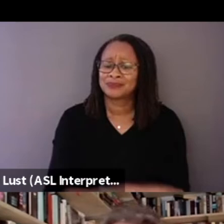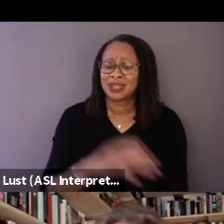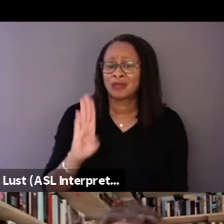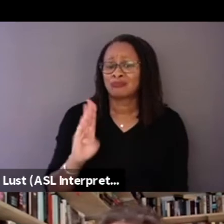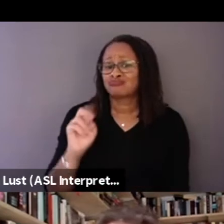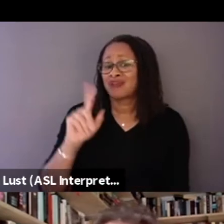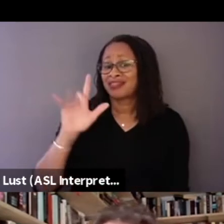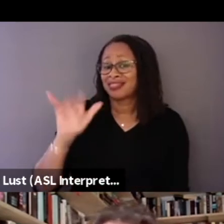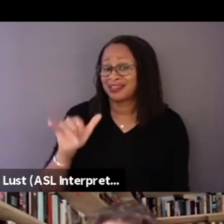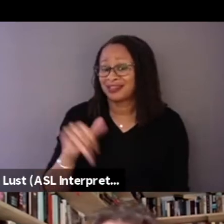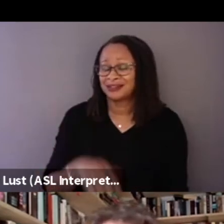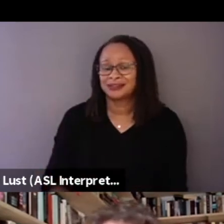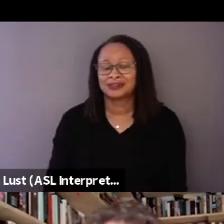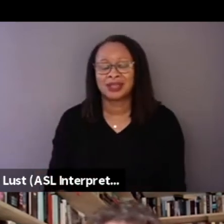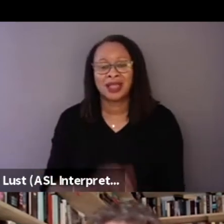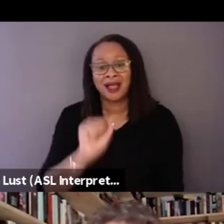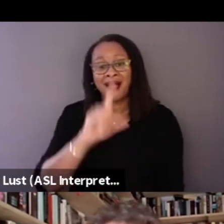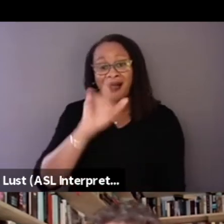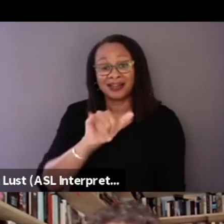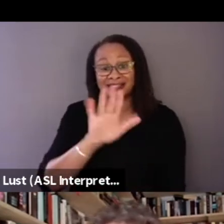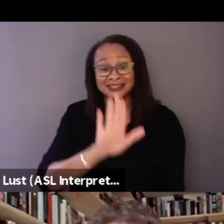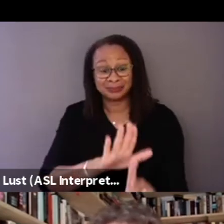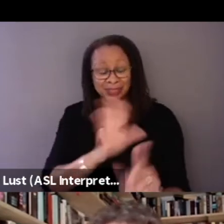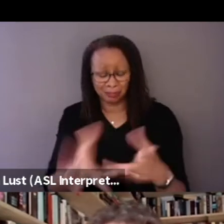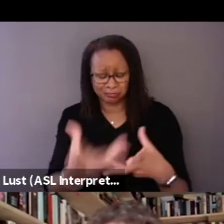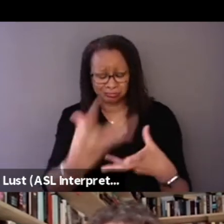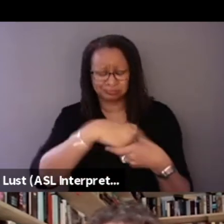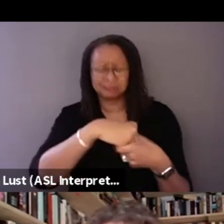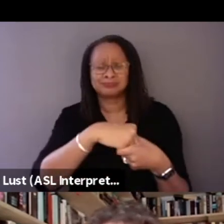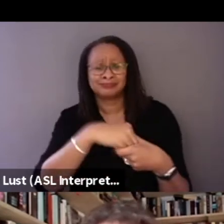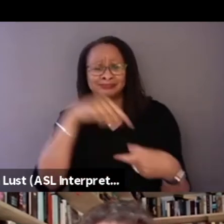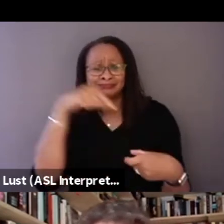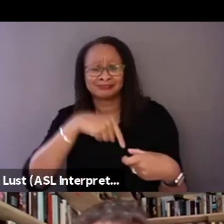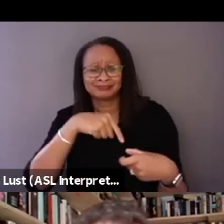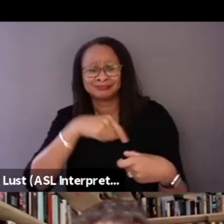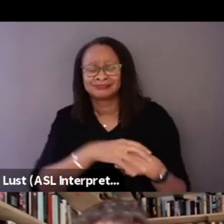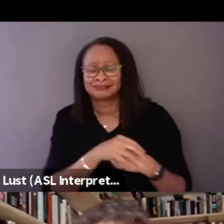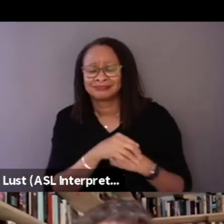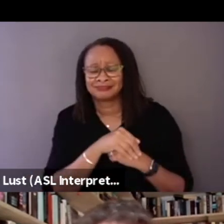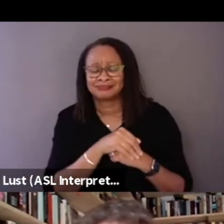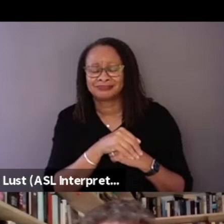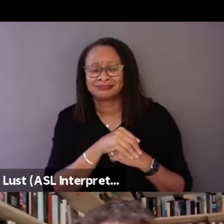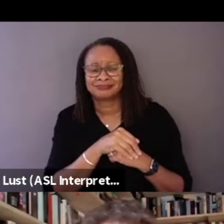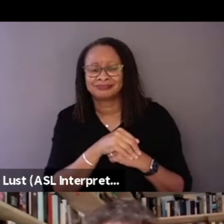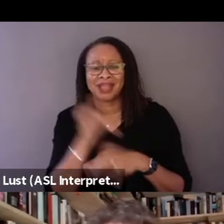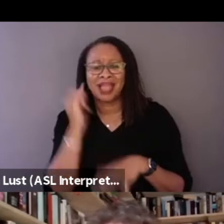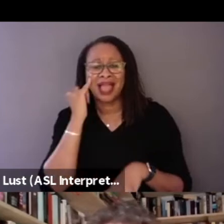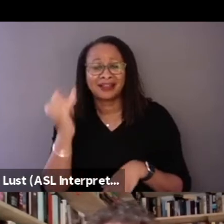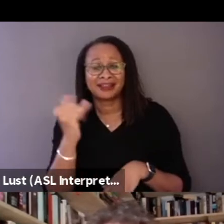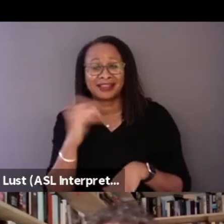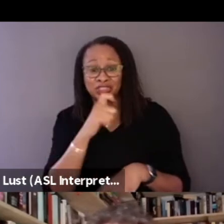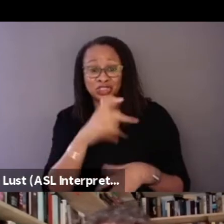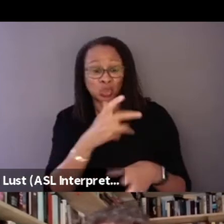I hope that, you know, Ady is the embodiment of, you know, the idea that you don't get a democracy yet,